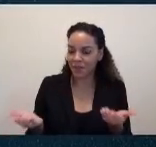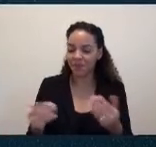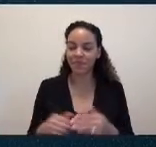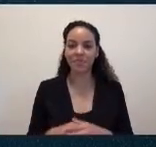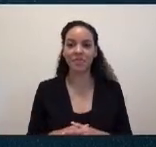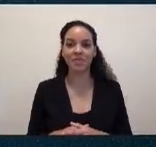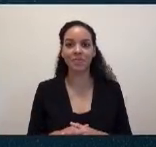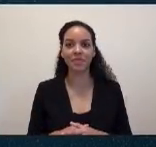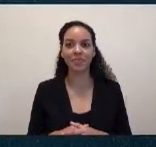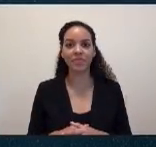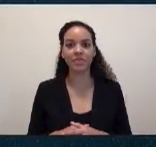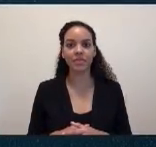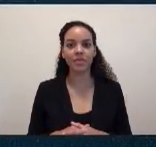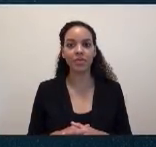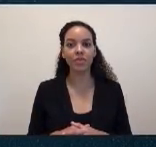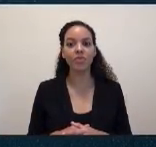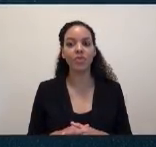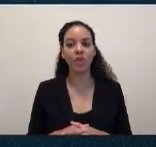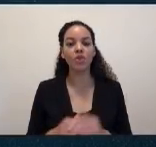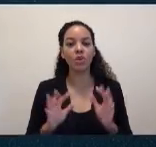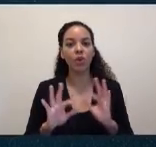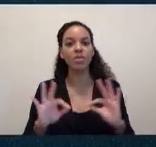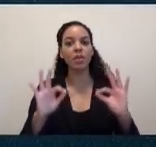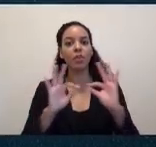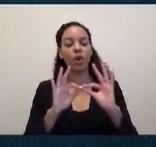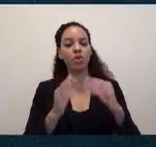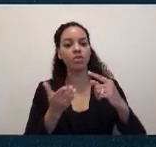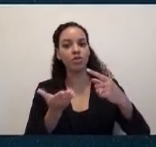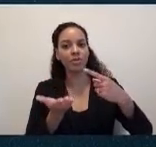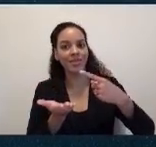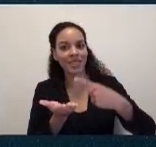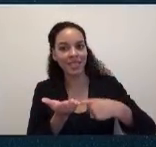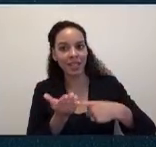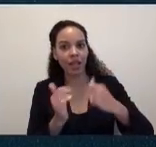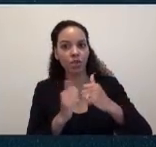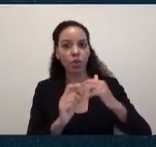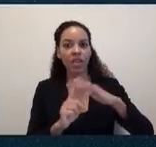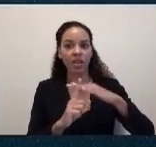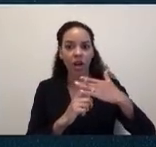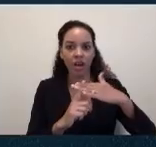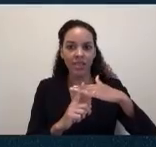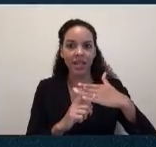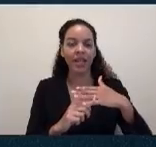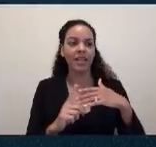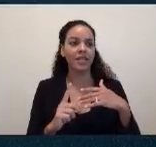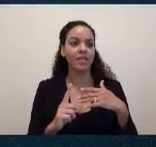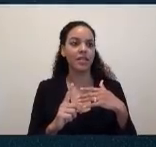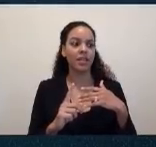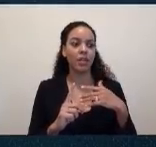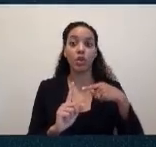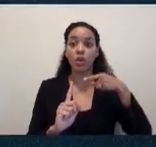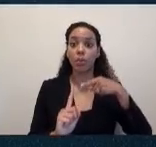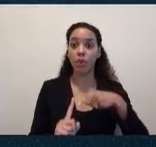Let's talk about it in the context then of the fact that there is a big issue in our country,